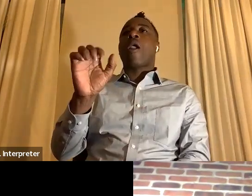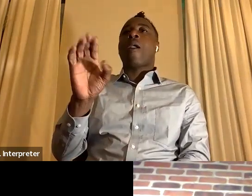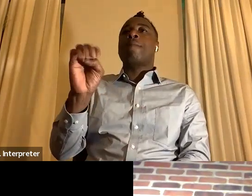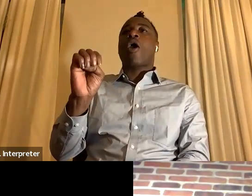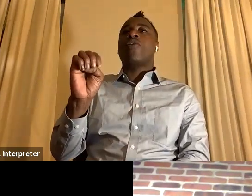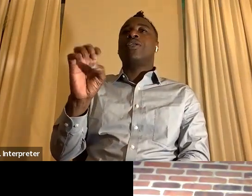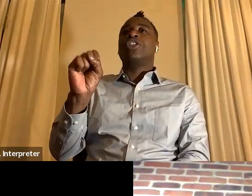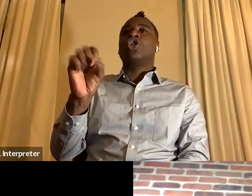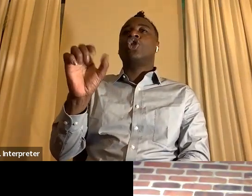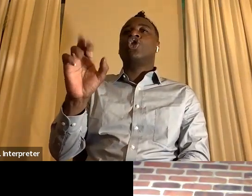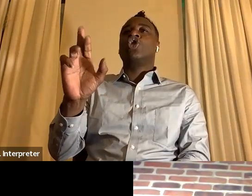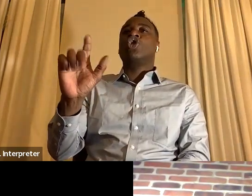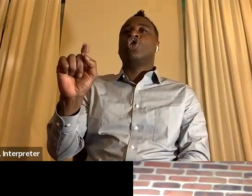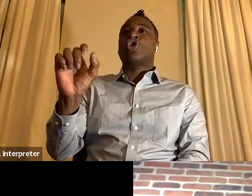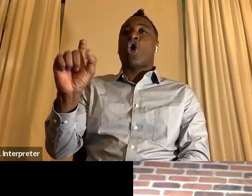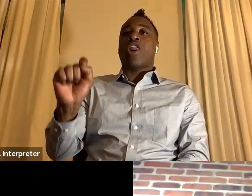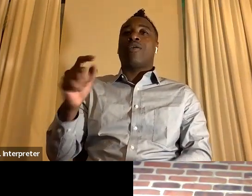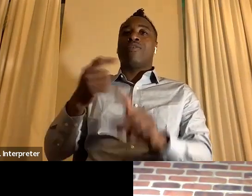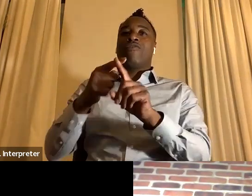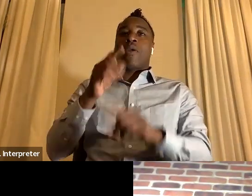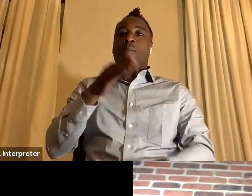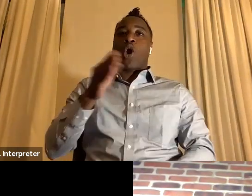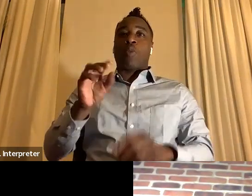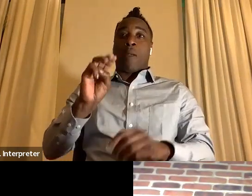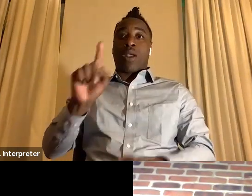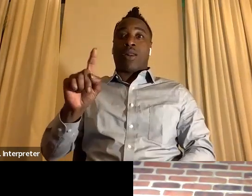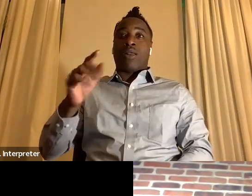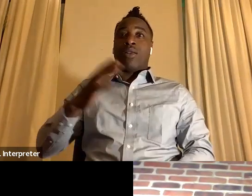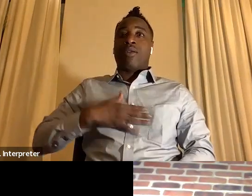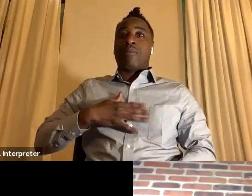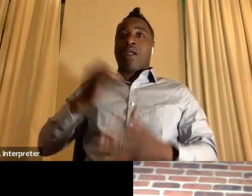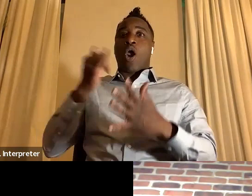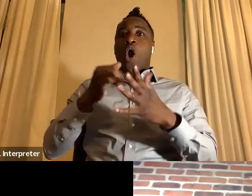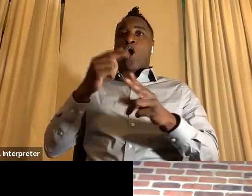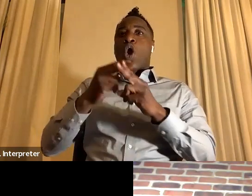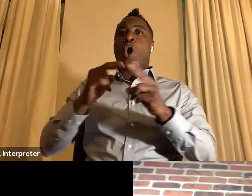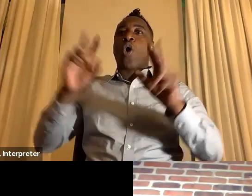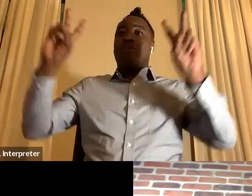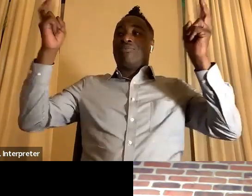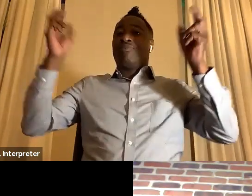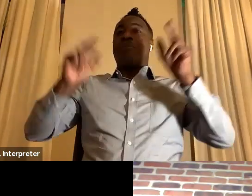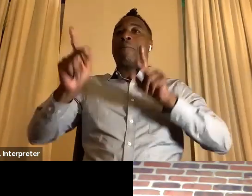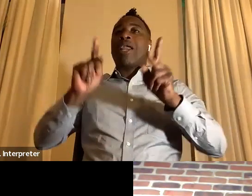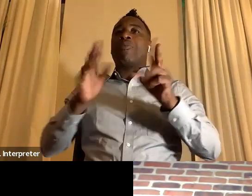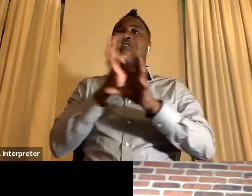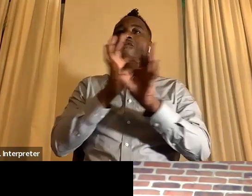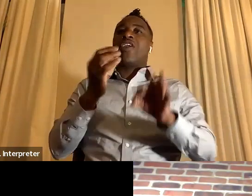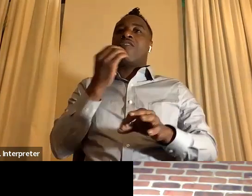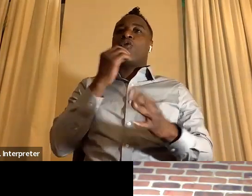And I'm from Baltimore, Maryland, and my piece is called The People's Free Food Program. It's based on